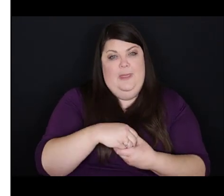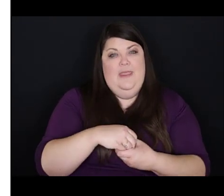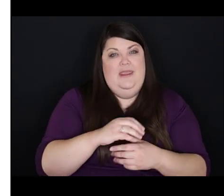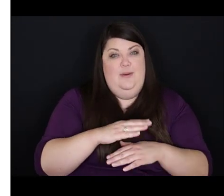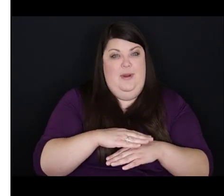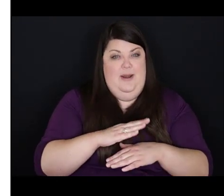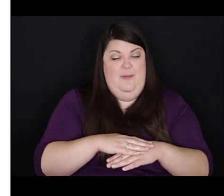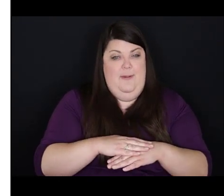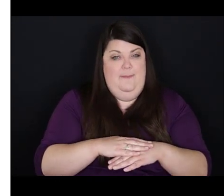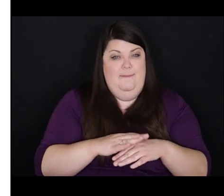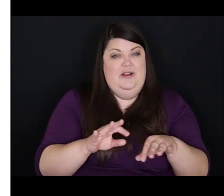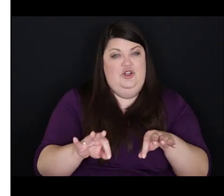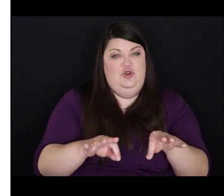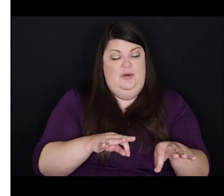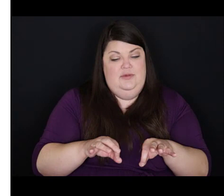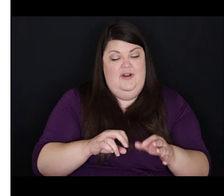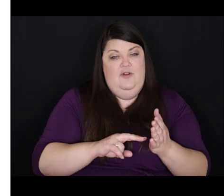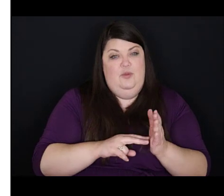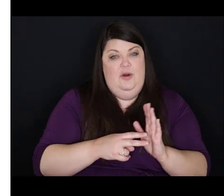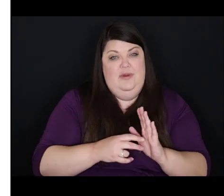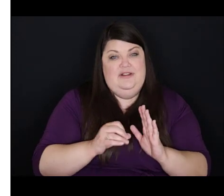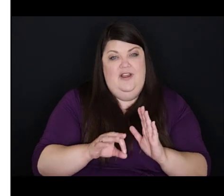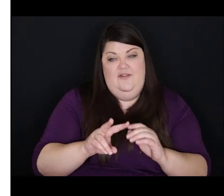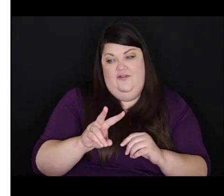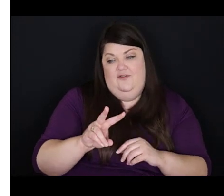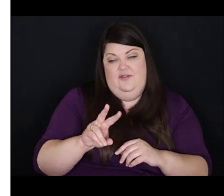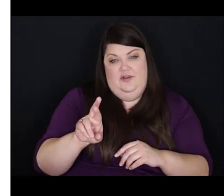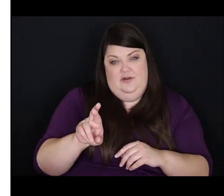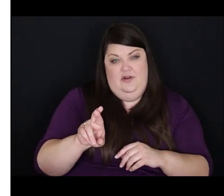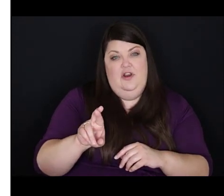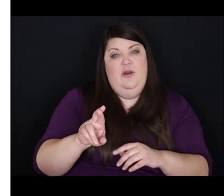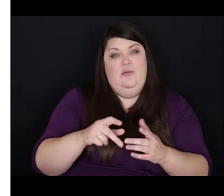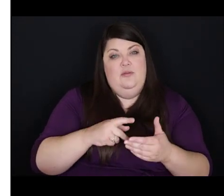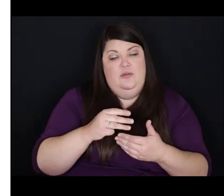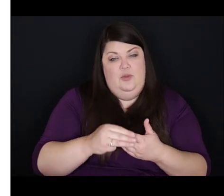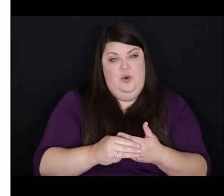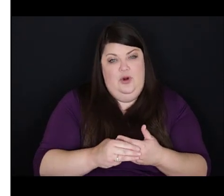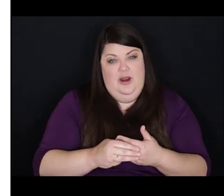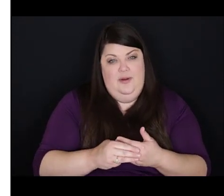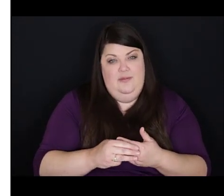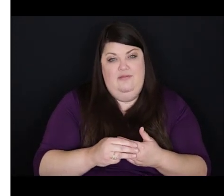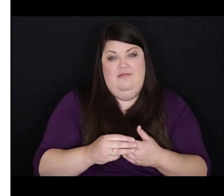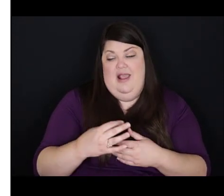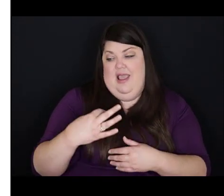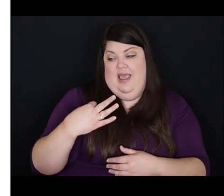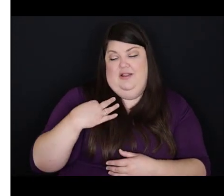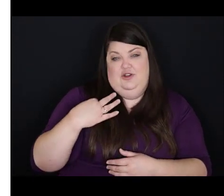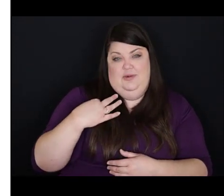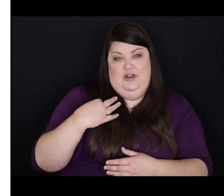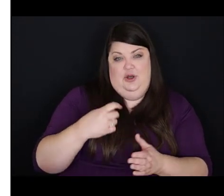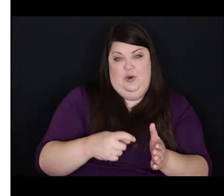a description of the purpose of the vocational rehabilitation program, eligibility requirements,